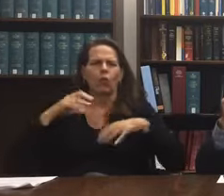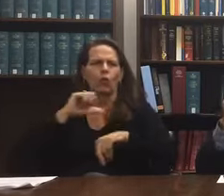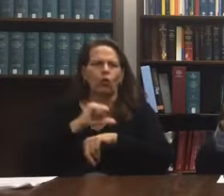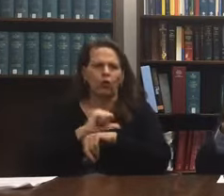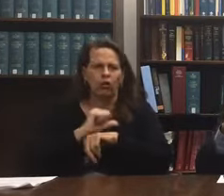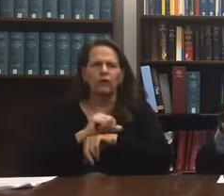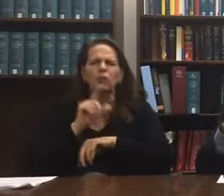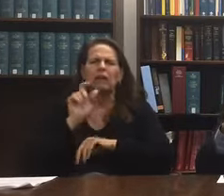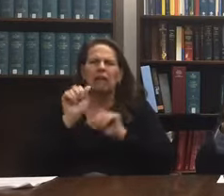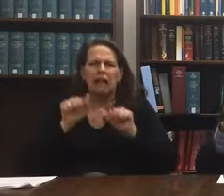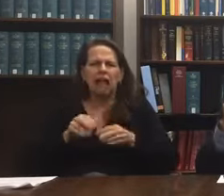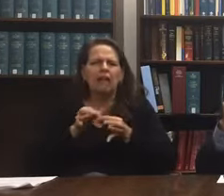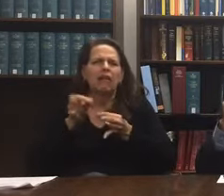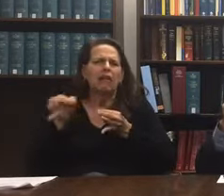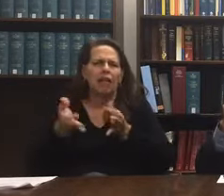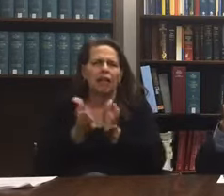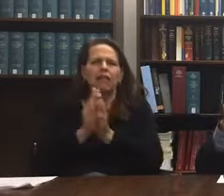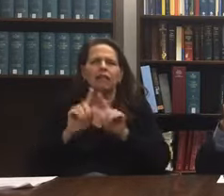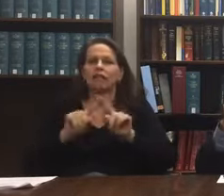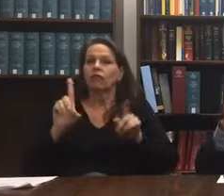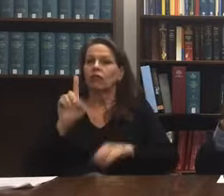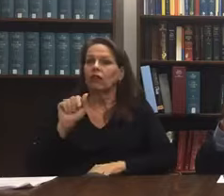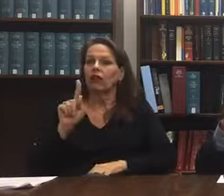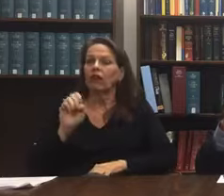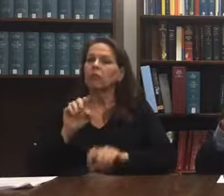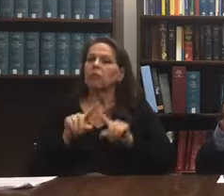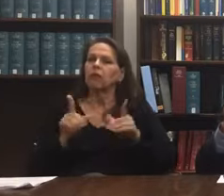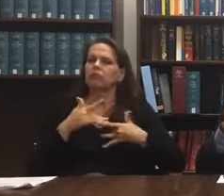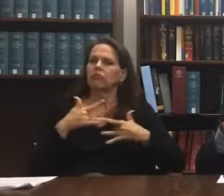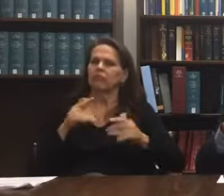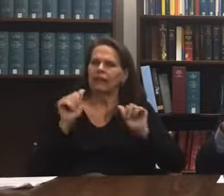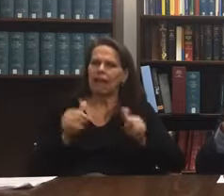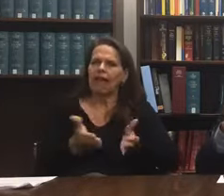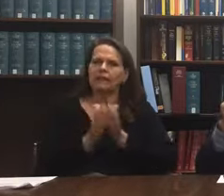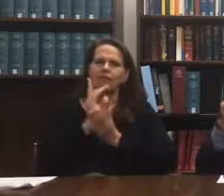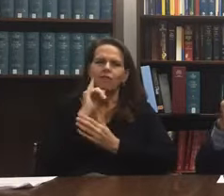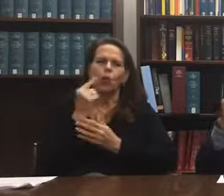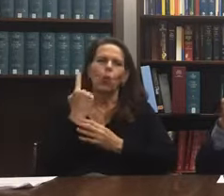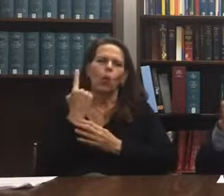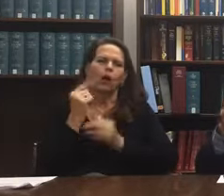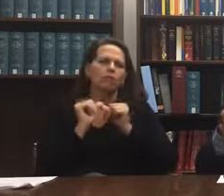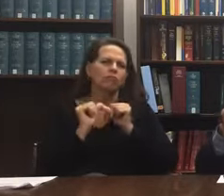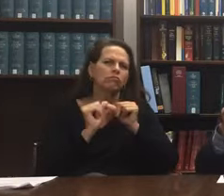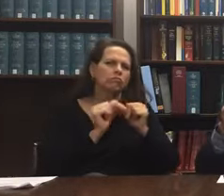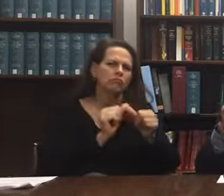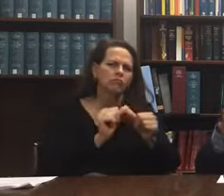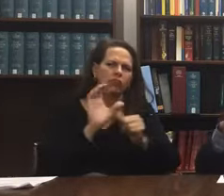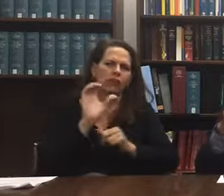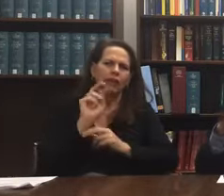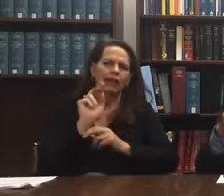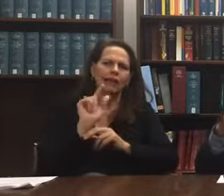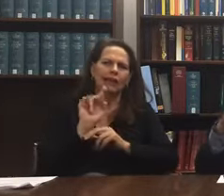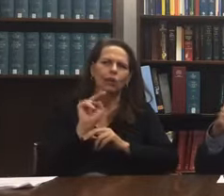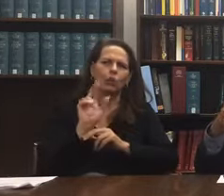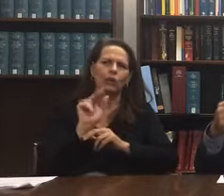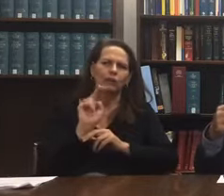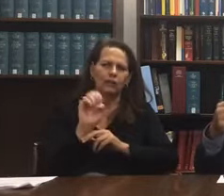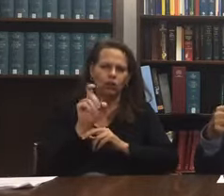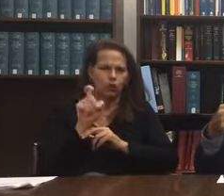ask for a different date and typically you can ask for one continuance and when you ask for that continuance you should ask for if you have a particular time or